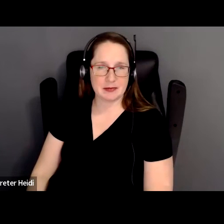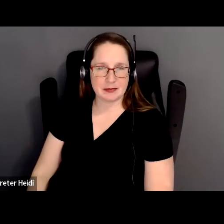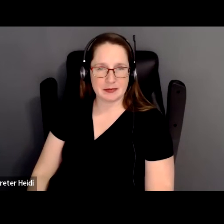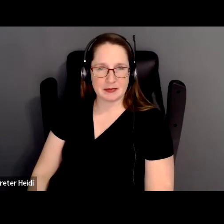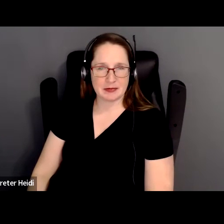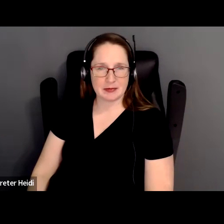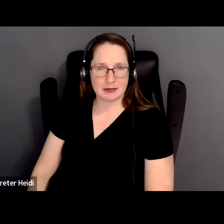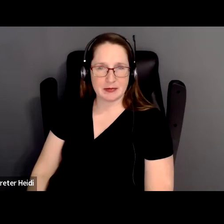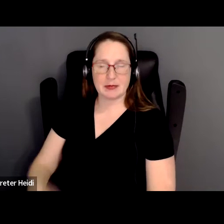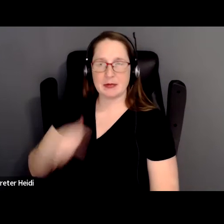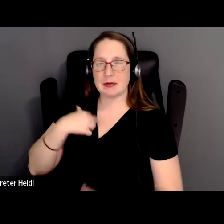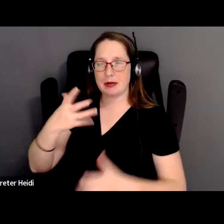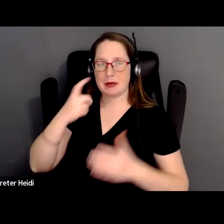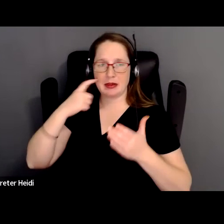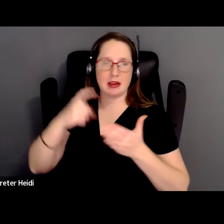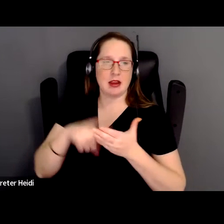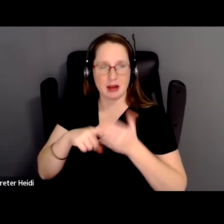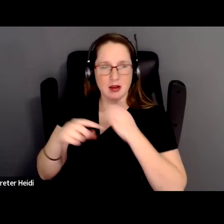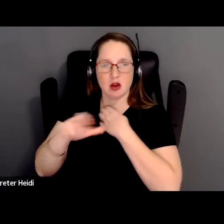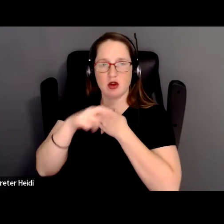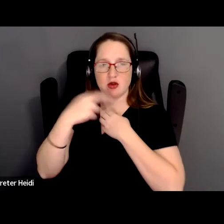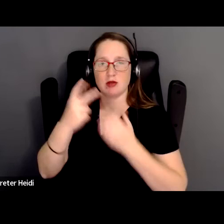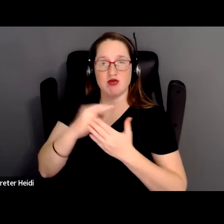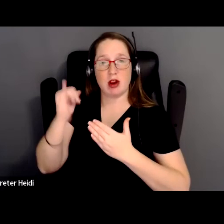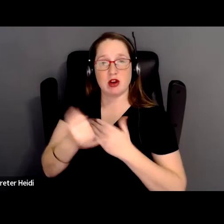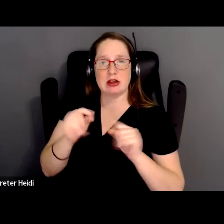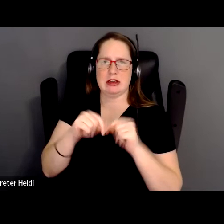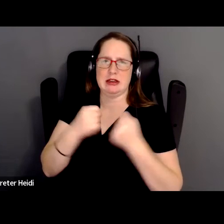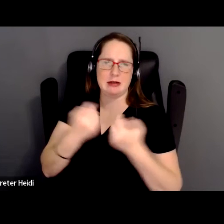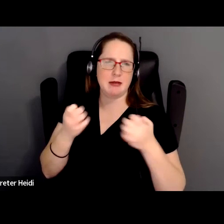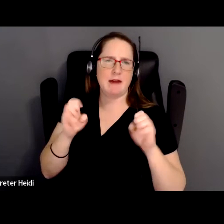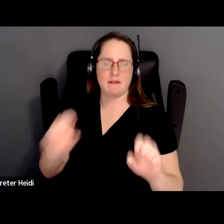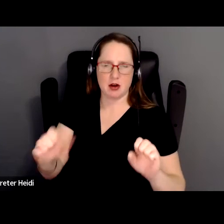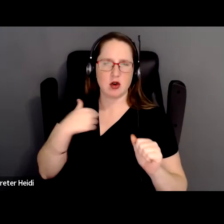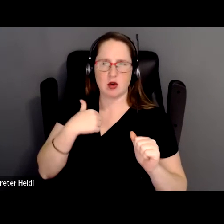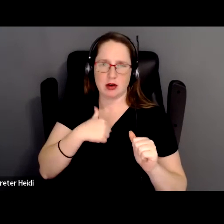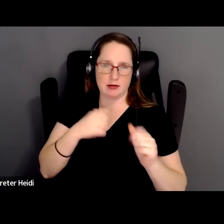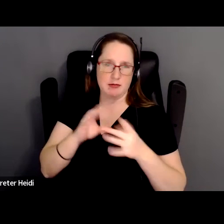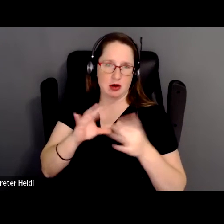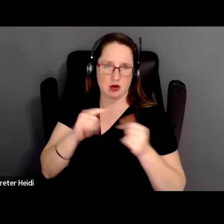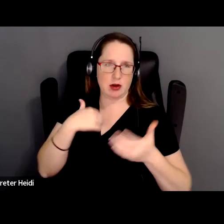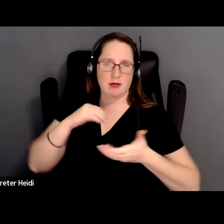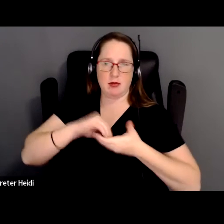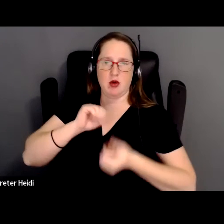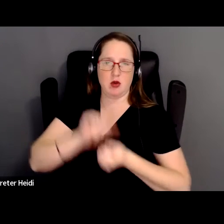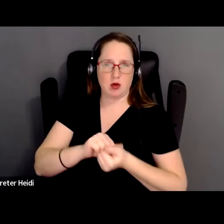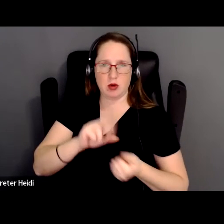I just wanna acknowledge that the risk project is a team effort. We. As I said, we partner with Nasty's and Mary Sour,